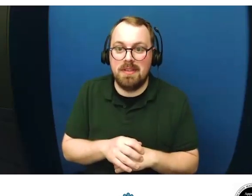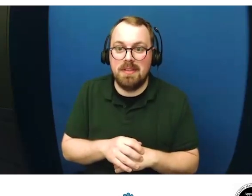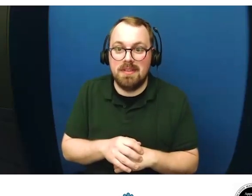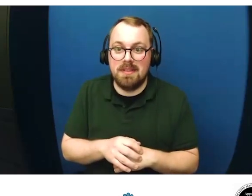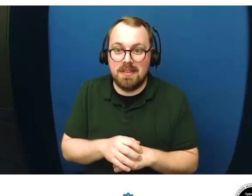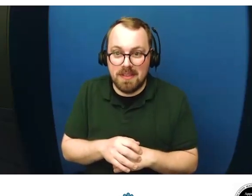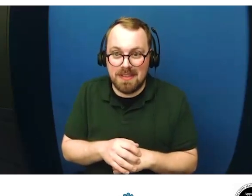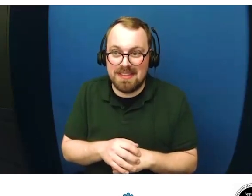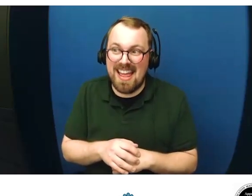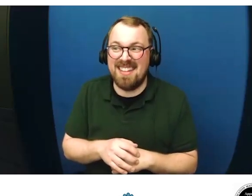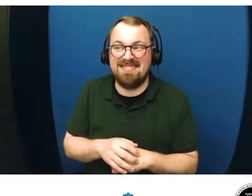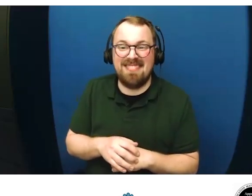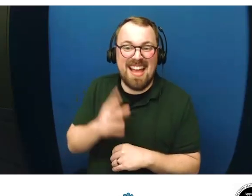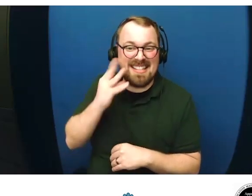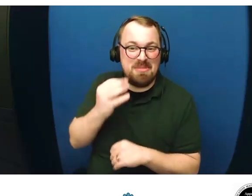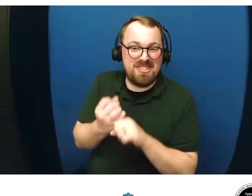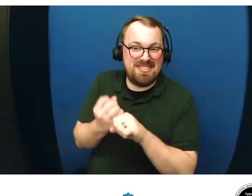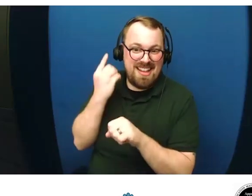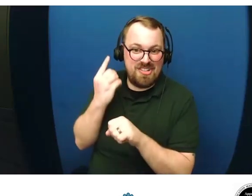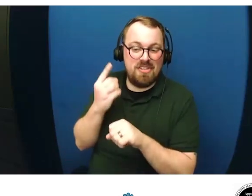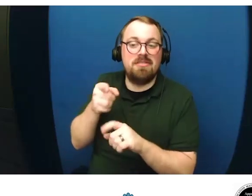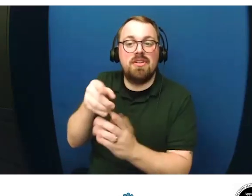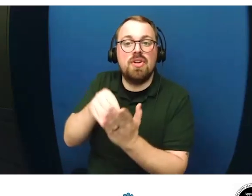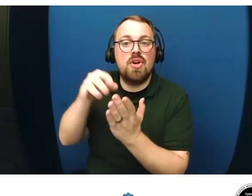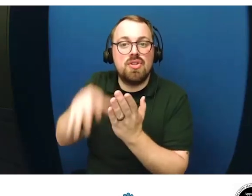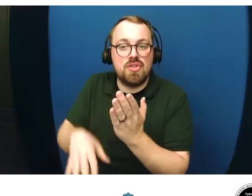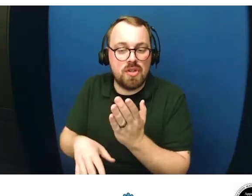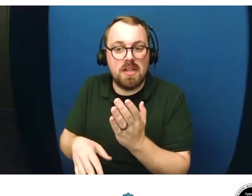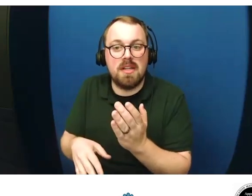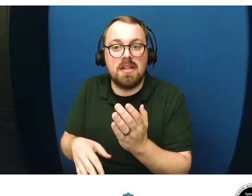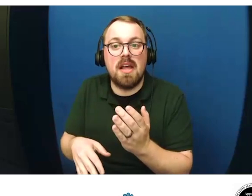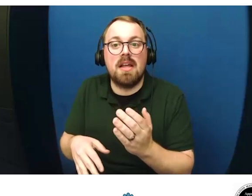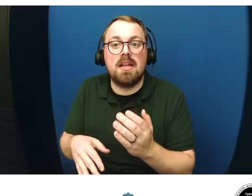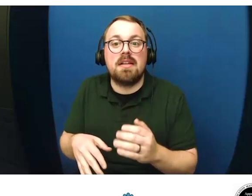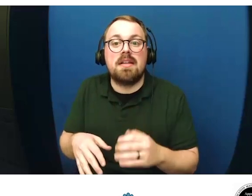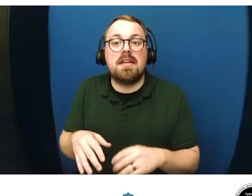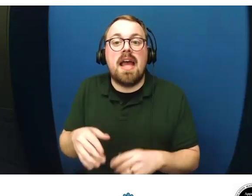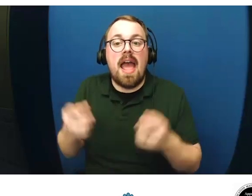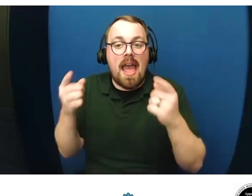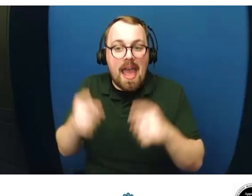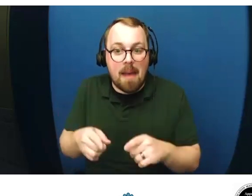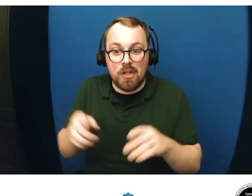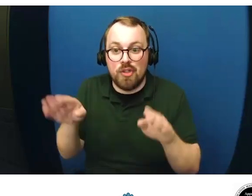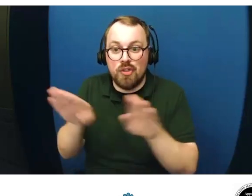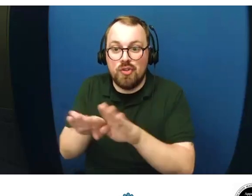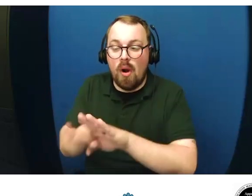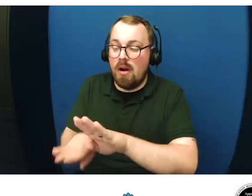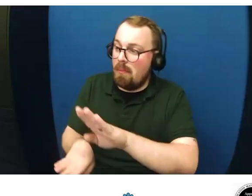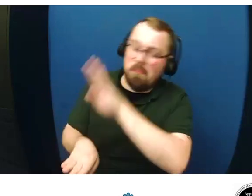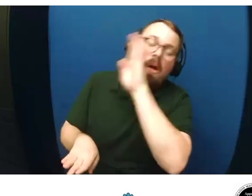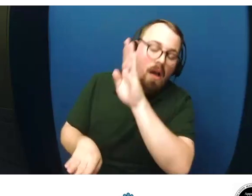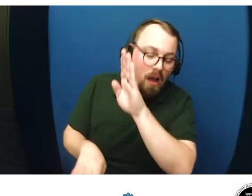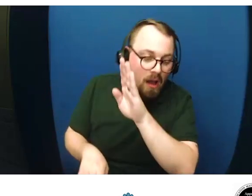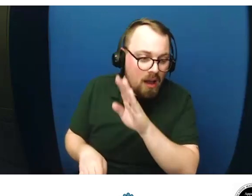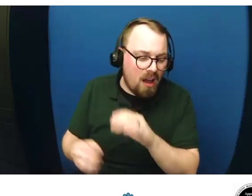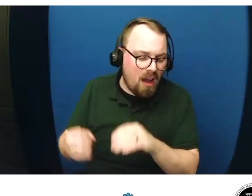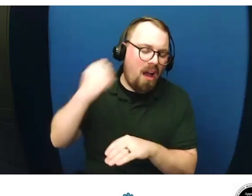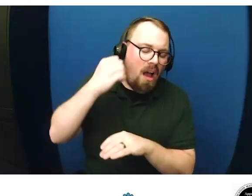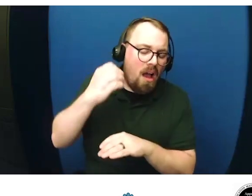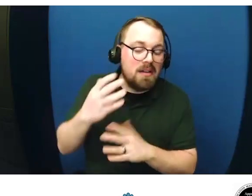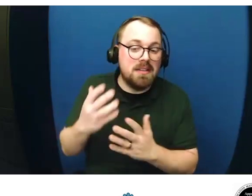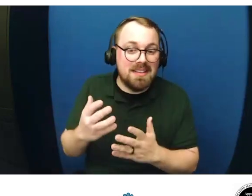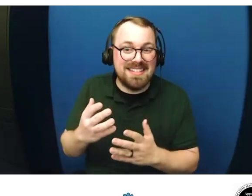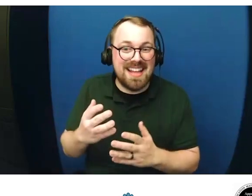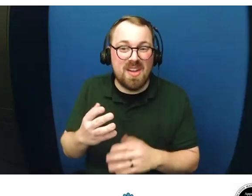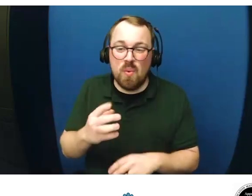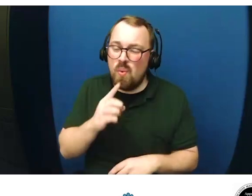lived last year. A student hit their head on a doorknob and hurt really bad, and it was a very